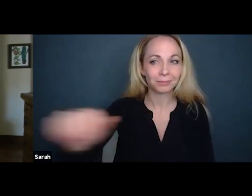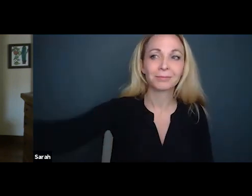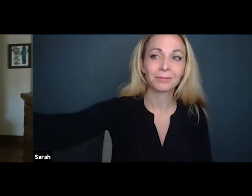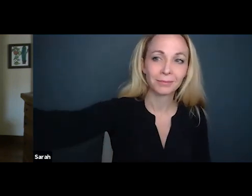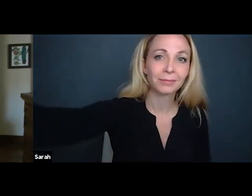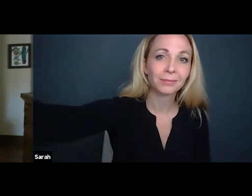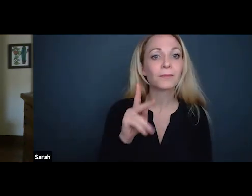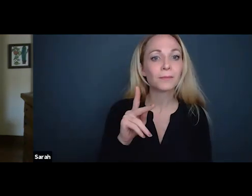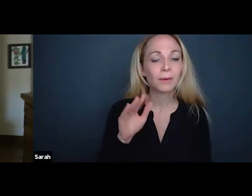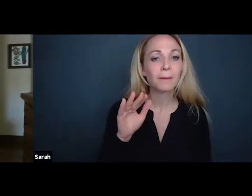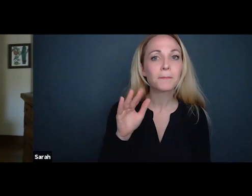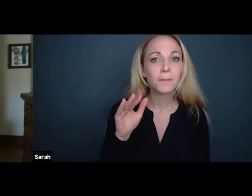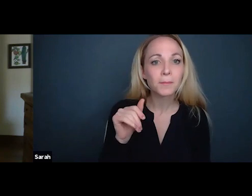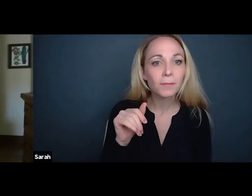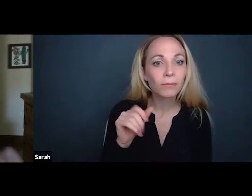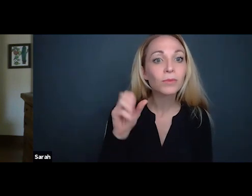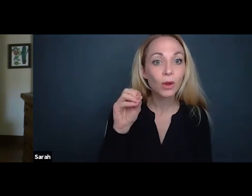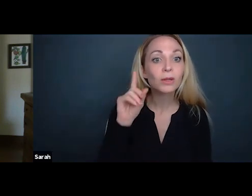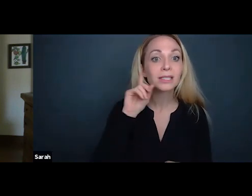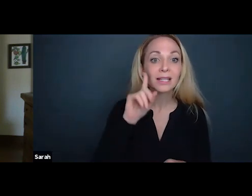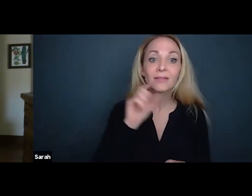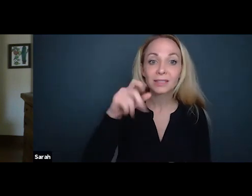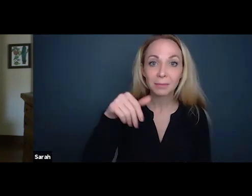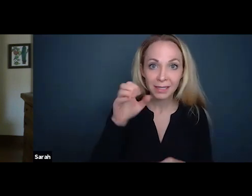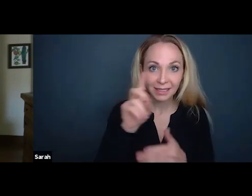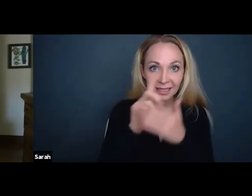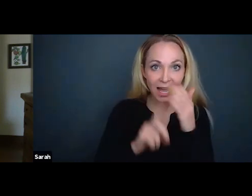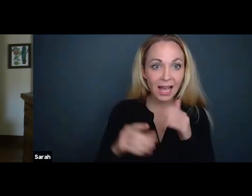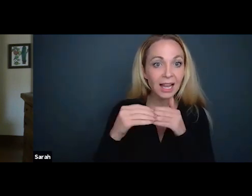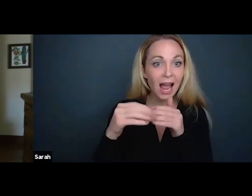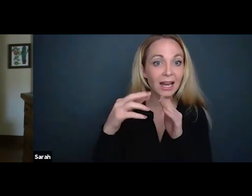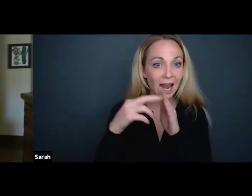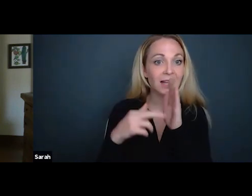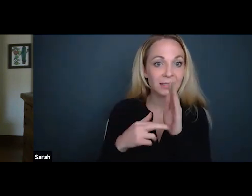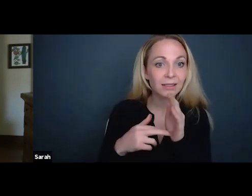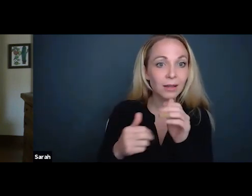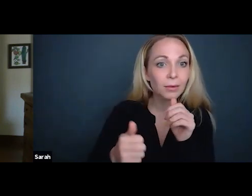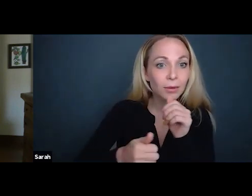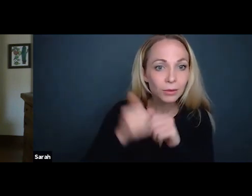So the DeafSpace Design Guidelines are predominantly focused on building interiors.